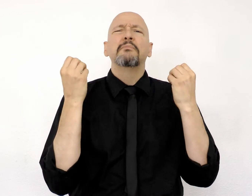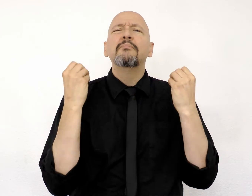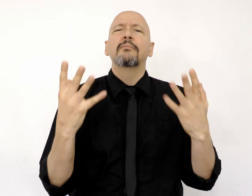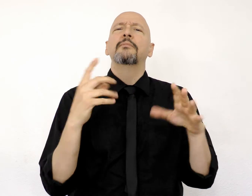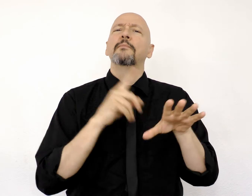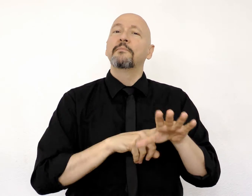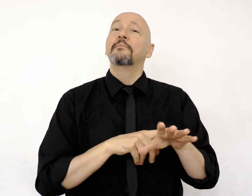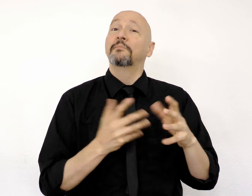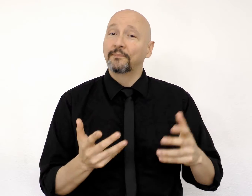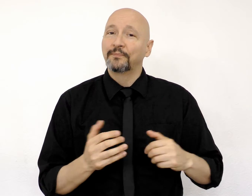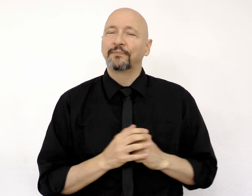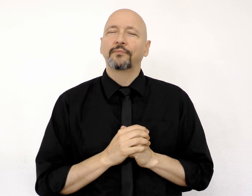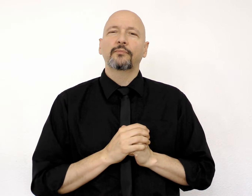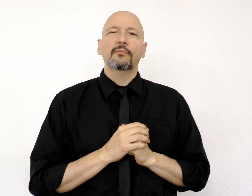This can be done many times!